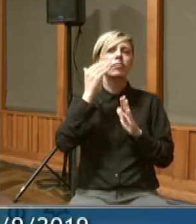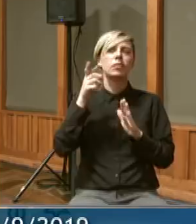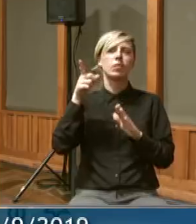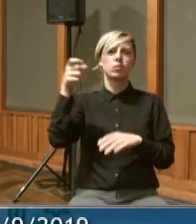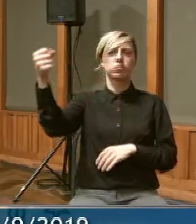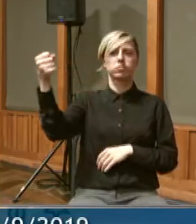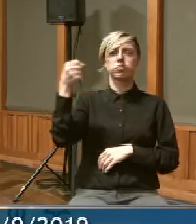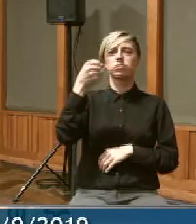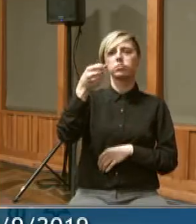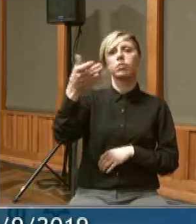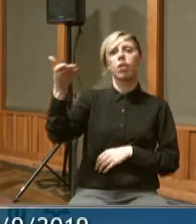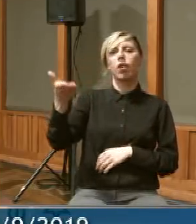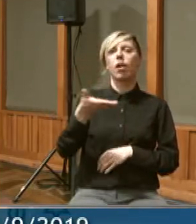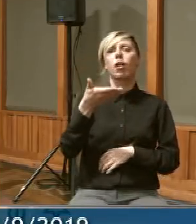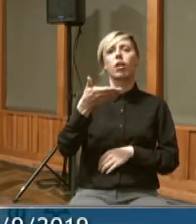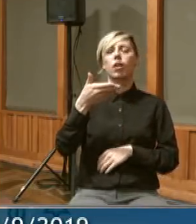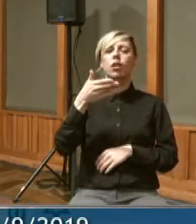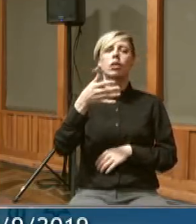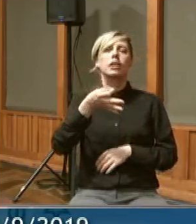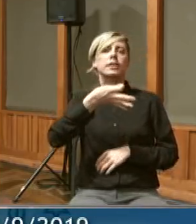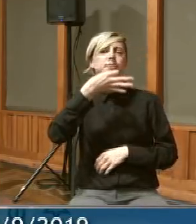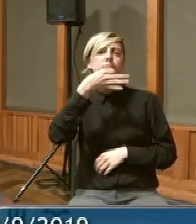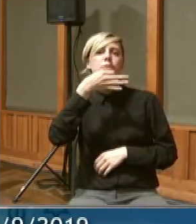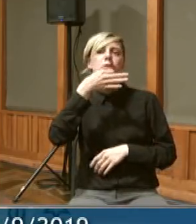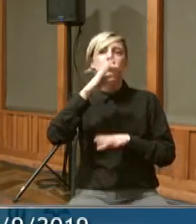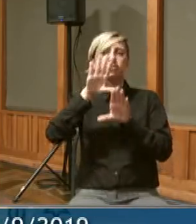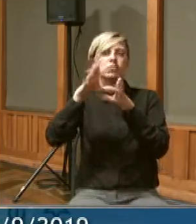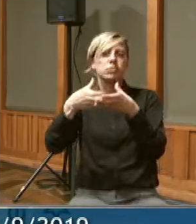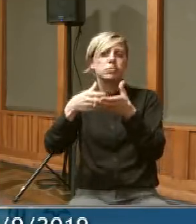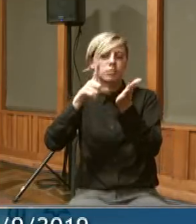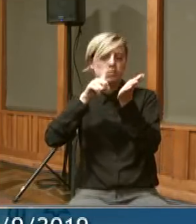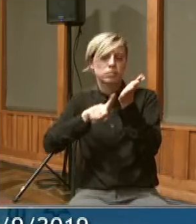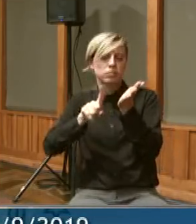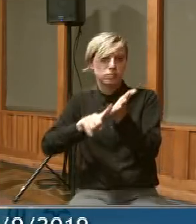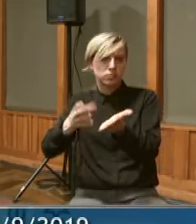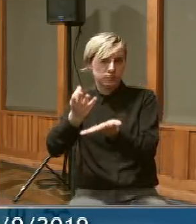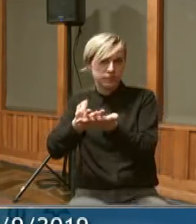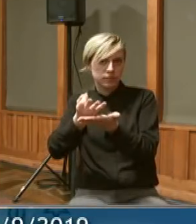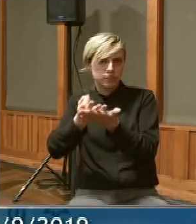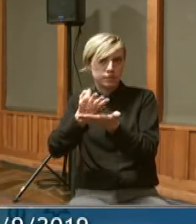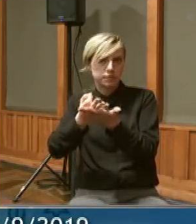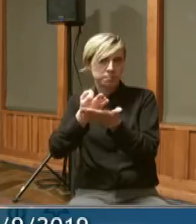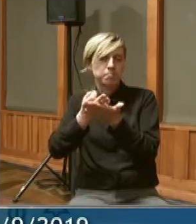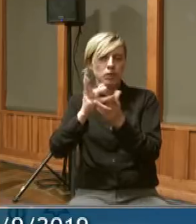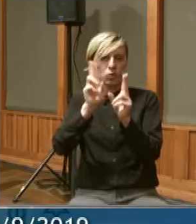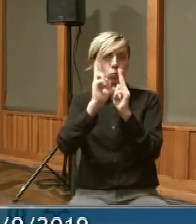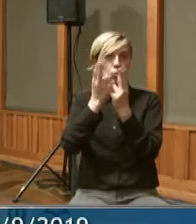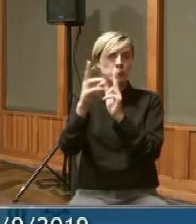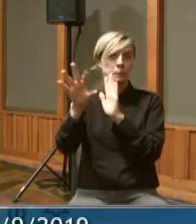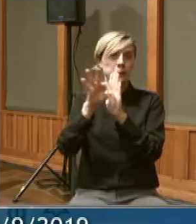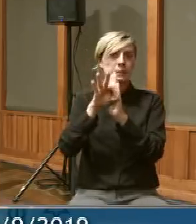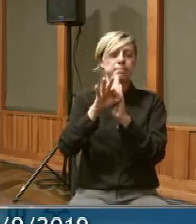IN THE LAST SEVERAL WEEKS OUR COMMUNITY HAS LEARNED OF THE EXPERT FINANCIAL ANALYSIS COMMISSIONED BY PARKS AND